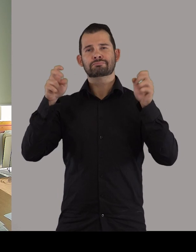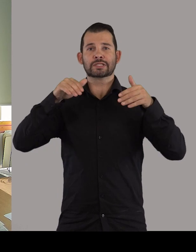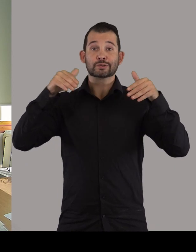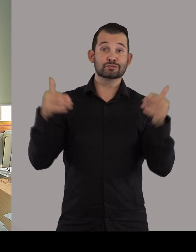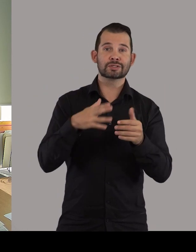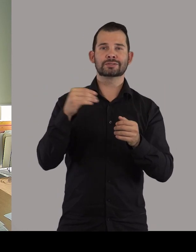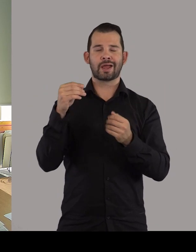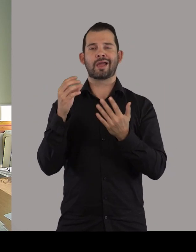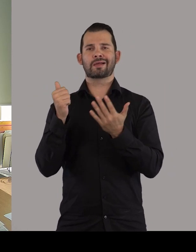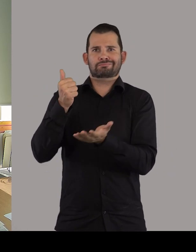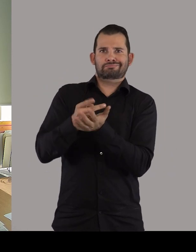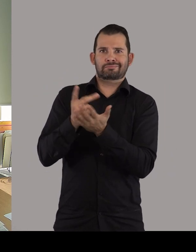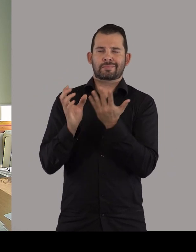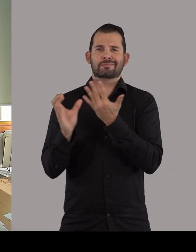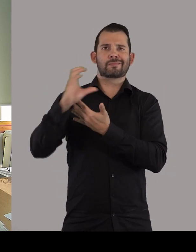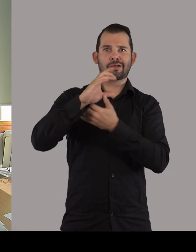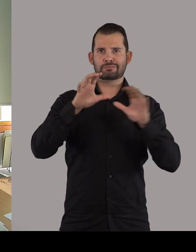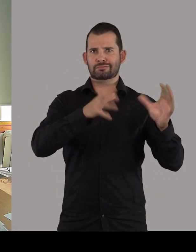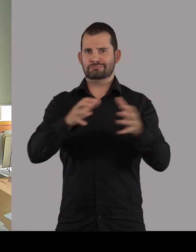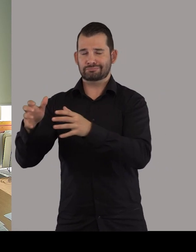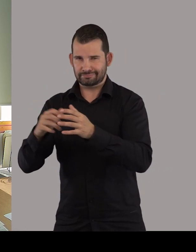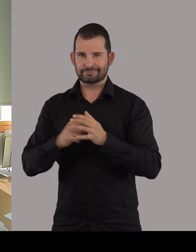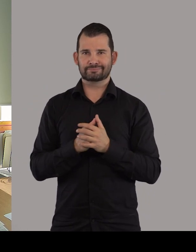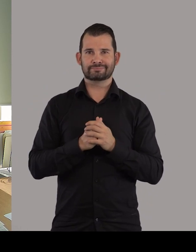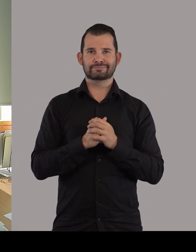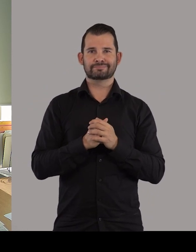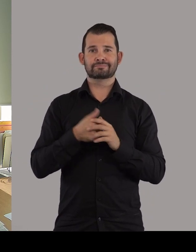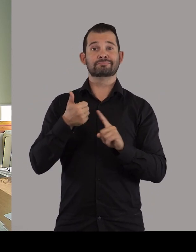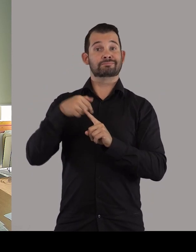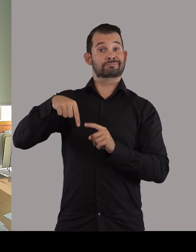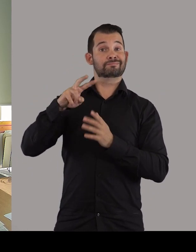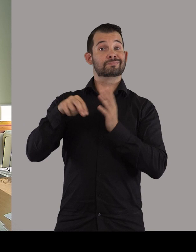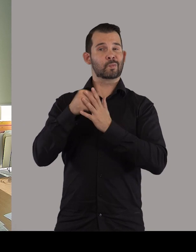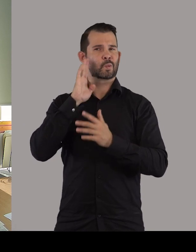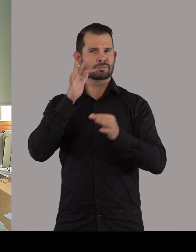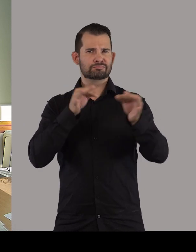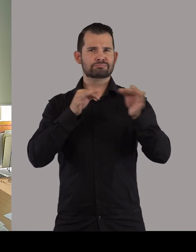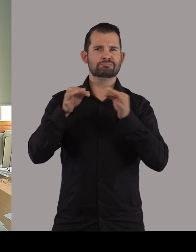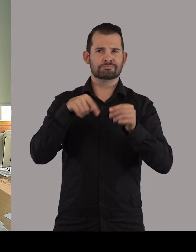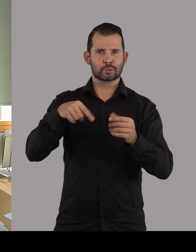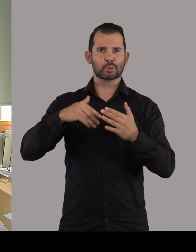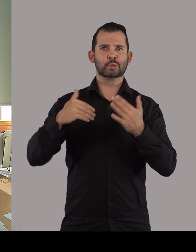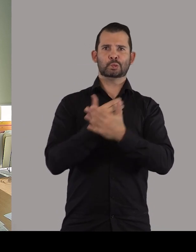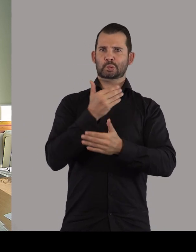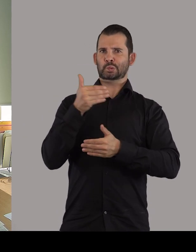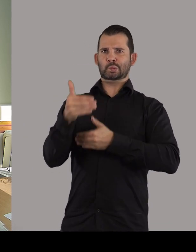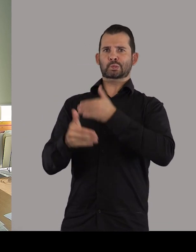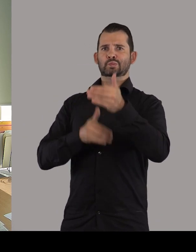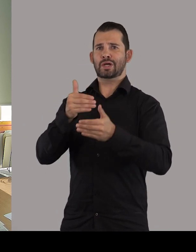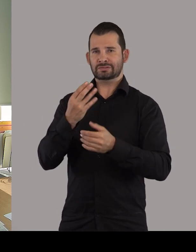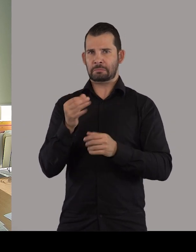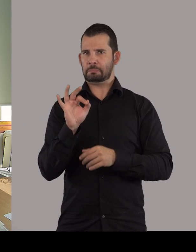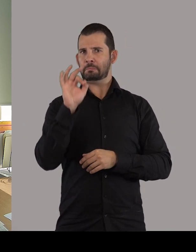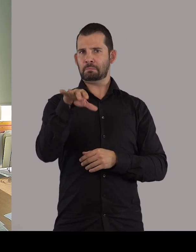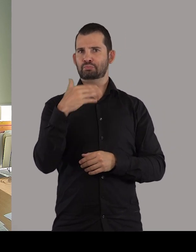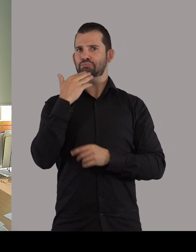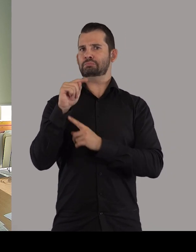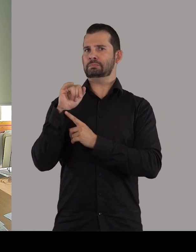"Introduction and Eligibility Categories". This video will explain this new process and